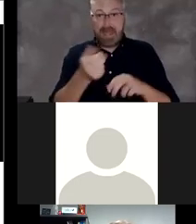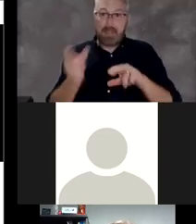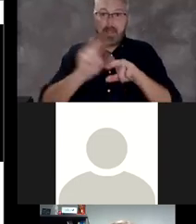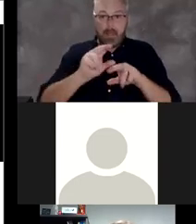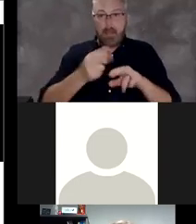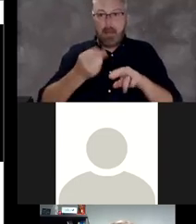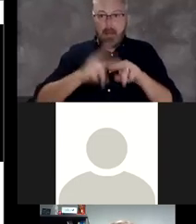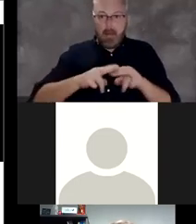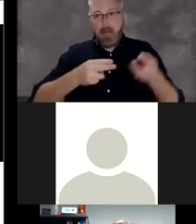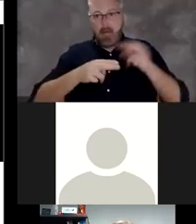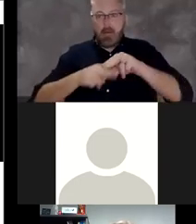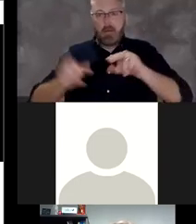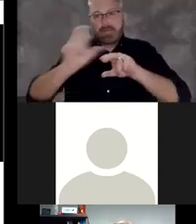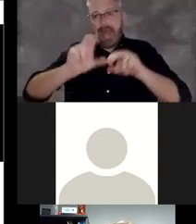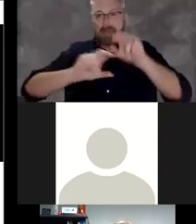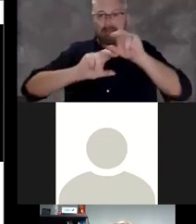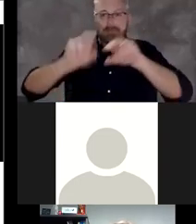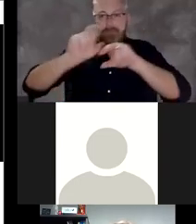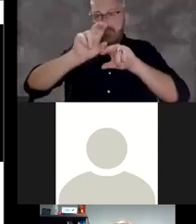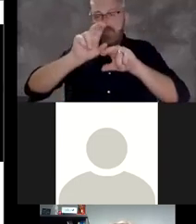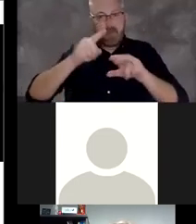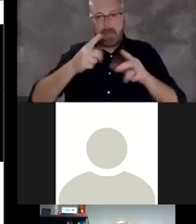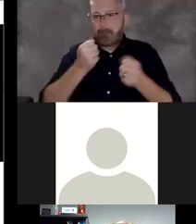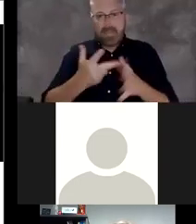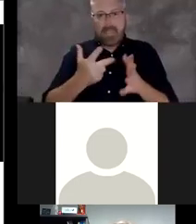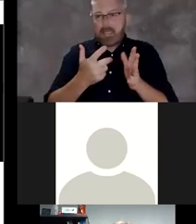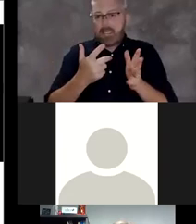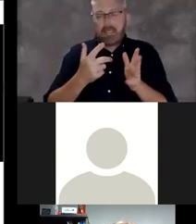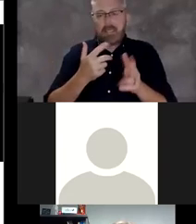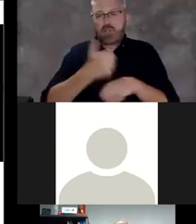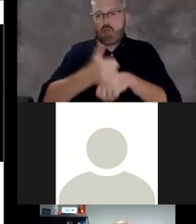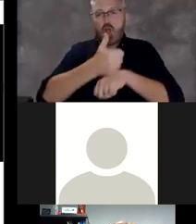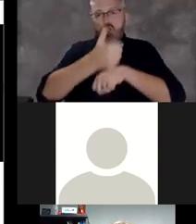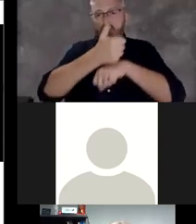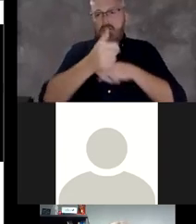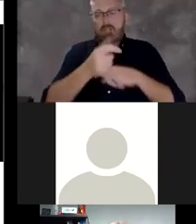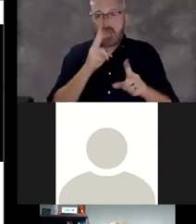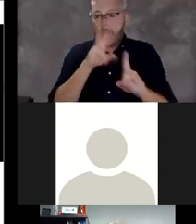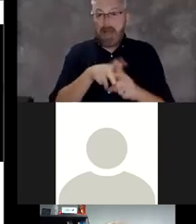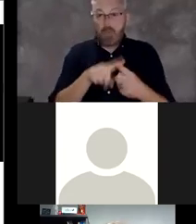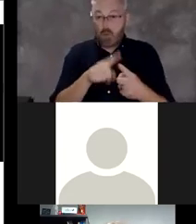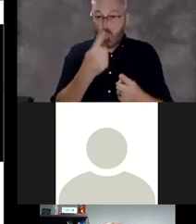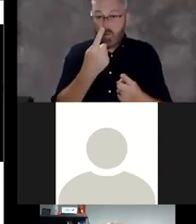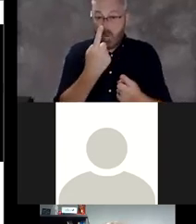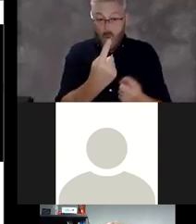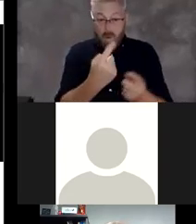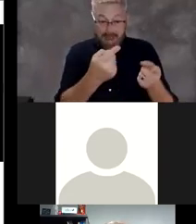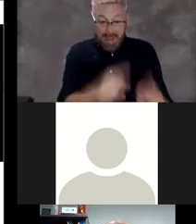ANY OF THESE CHARGES MAY APPLY TO THE SAME INCIDENT OR ACT, BUT